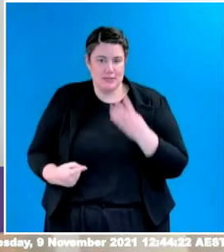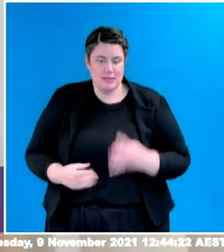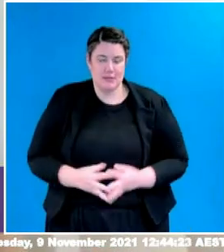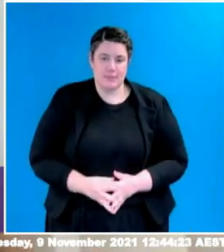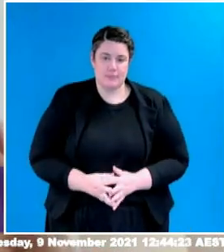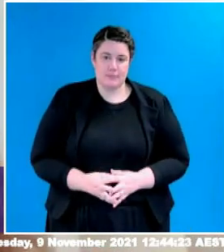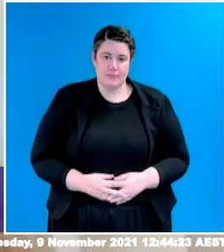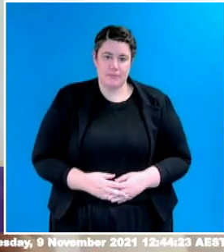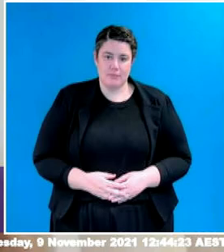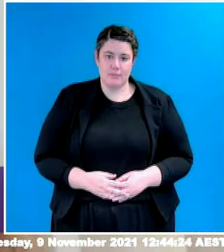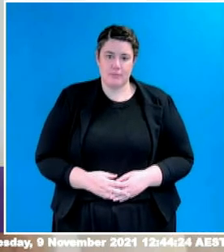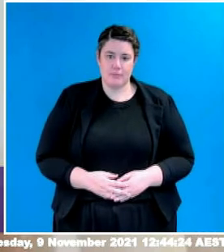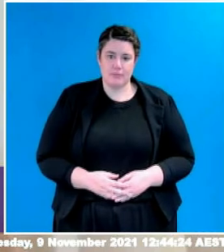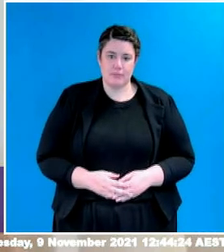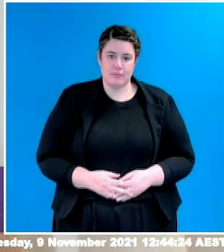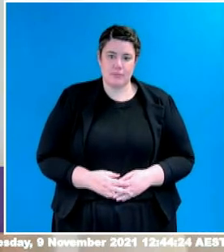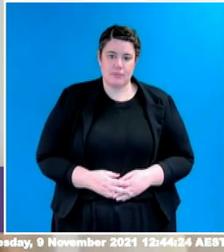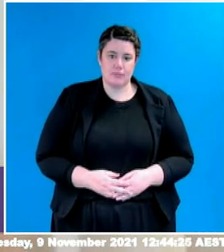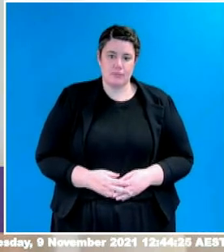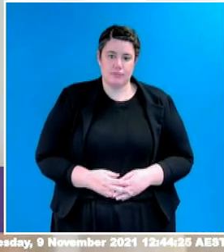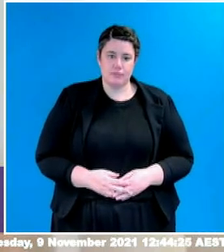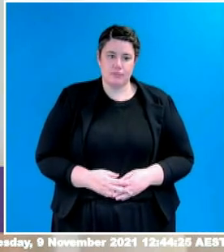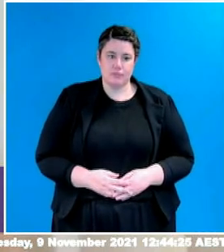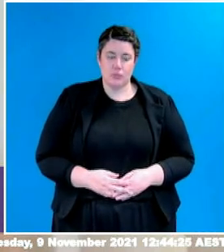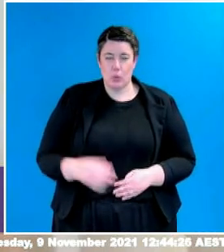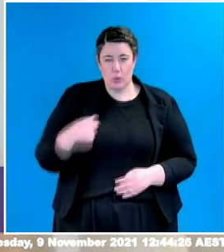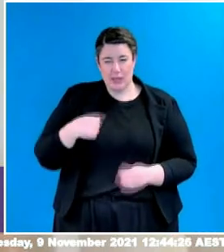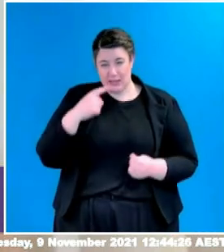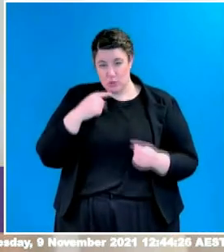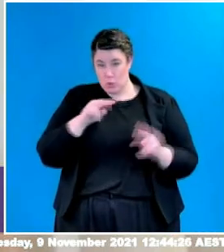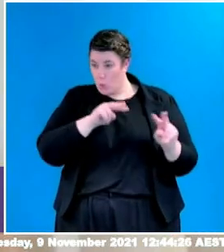We actually need to be looking at these numbers and we need to be committing to